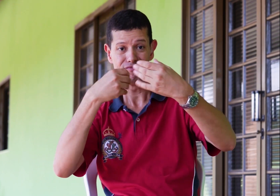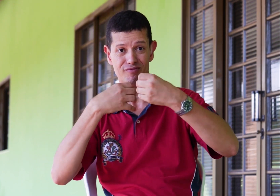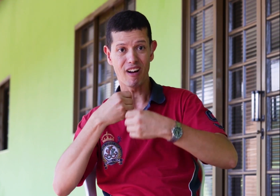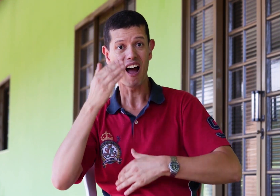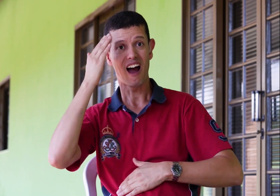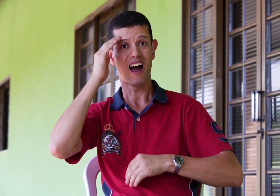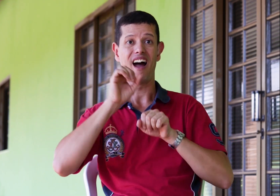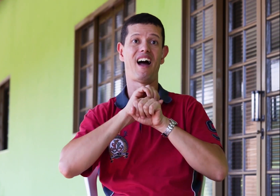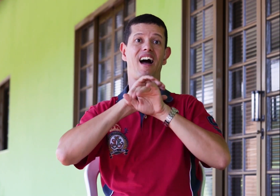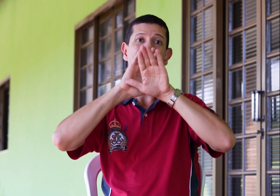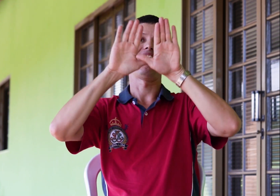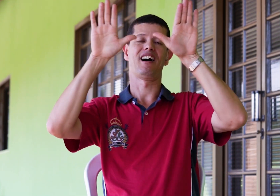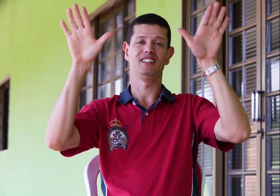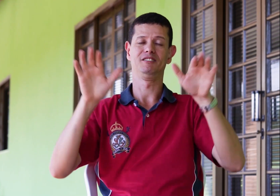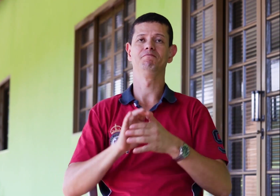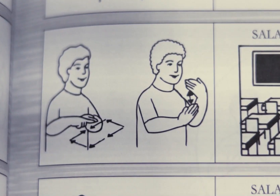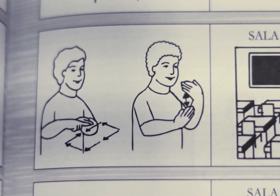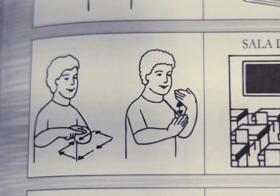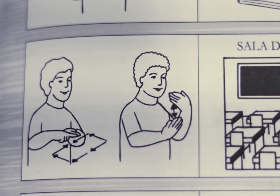From that moment, everything started making sense to me.